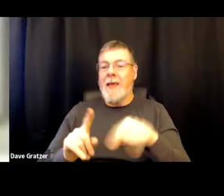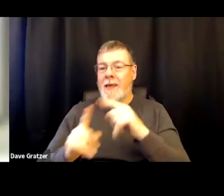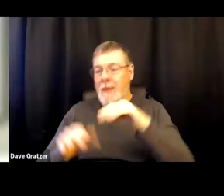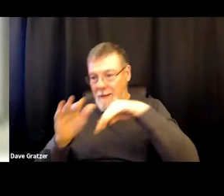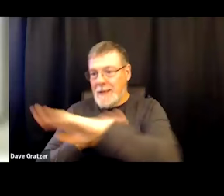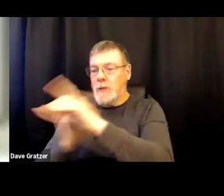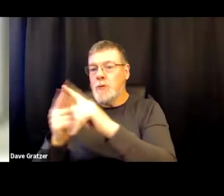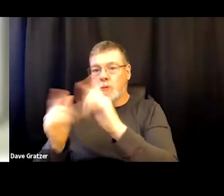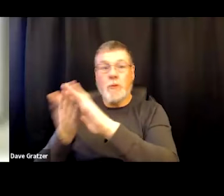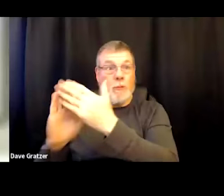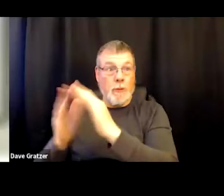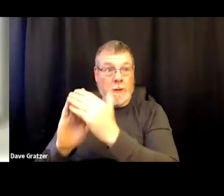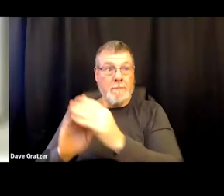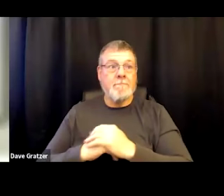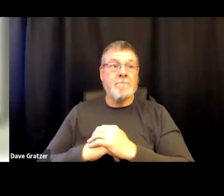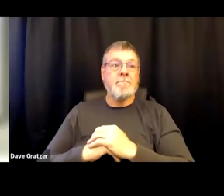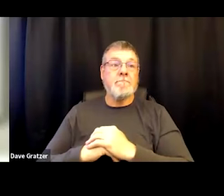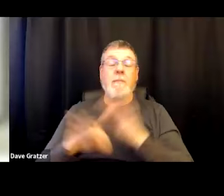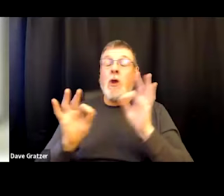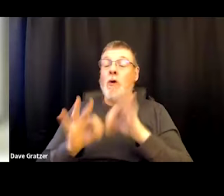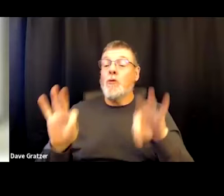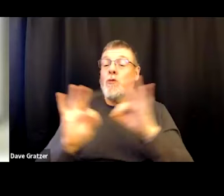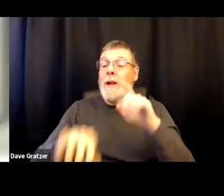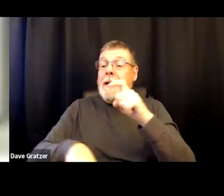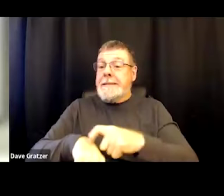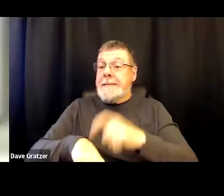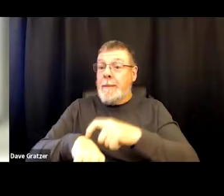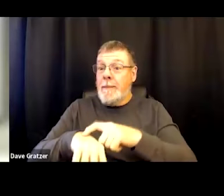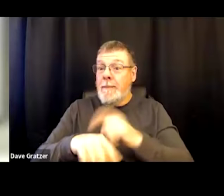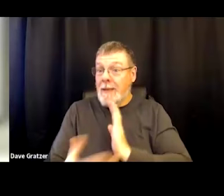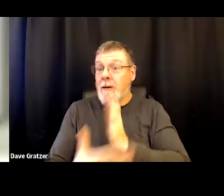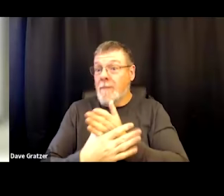Also, critical time interventions important as well.